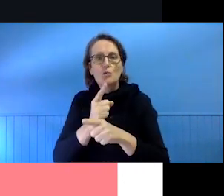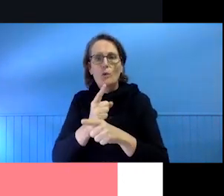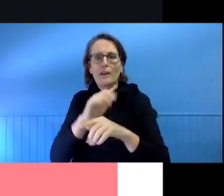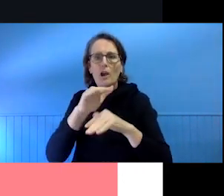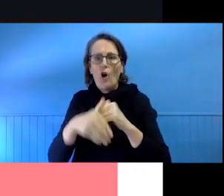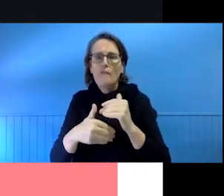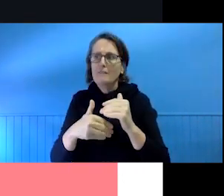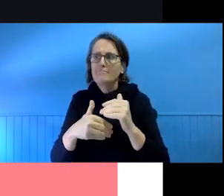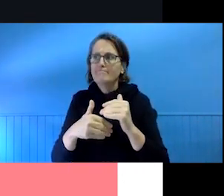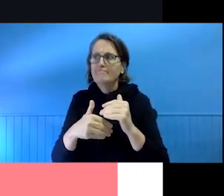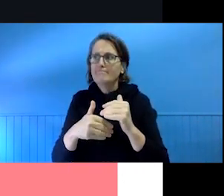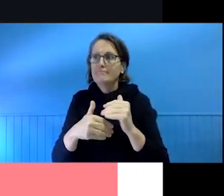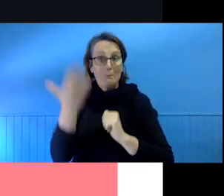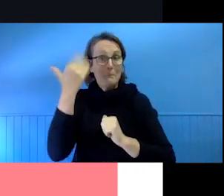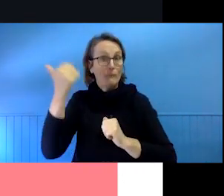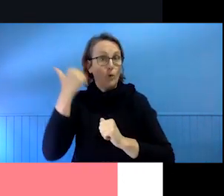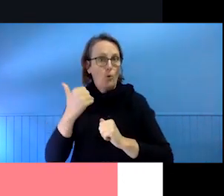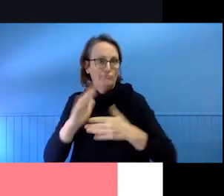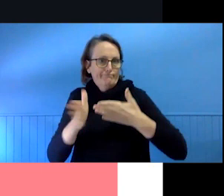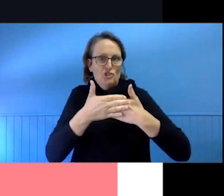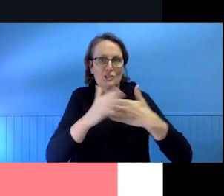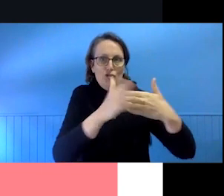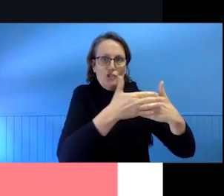and keeping us safe from the virus, and much more shifting focus towards